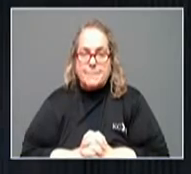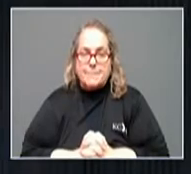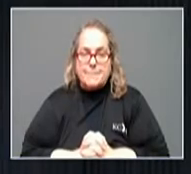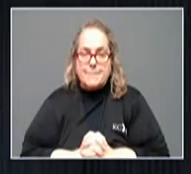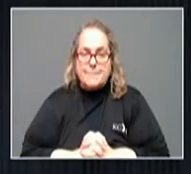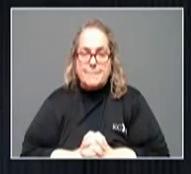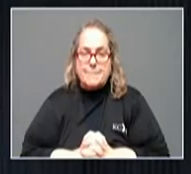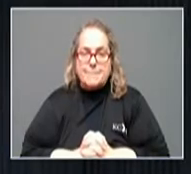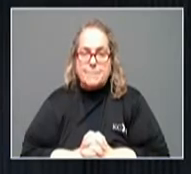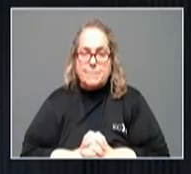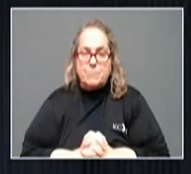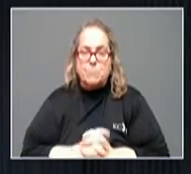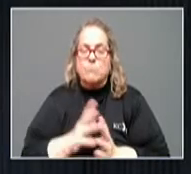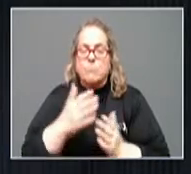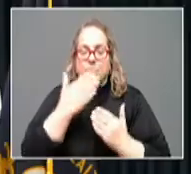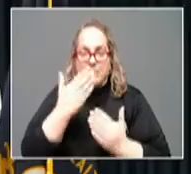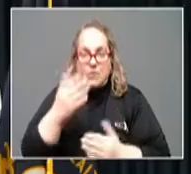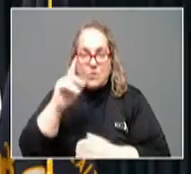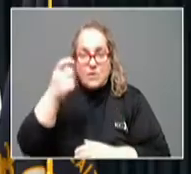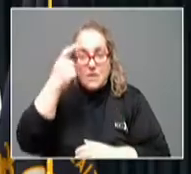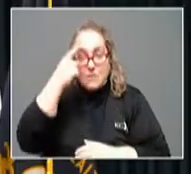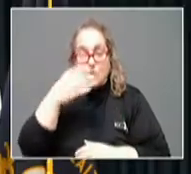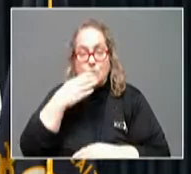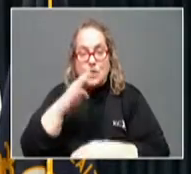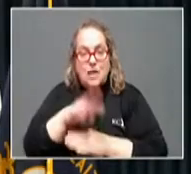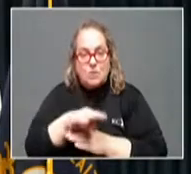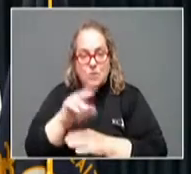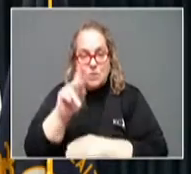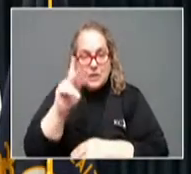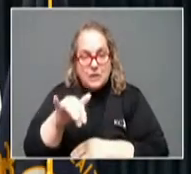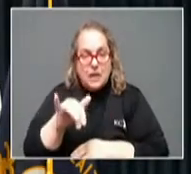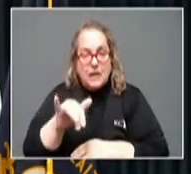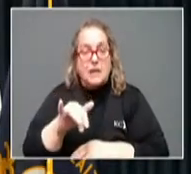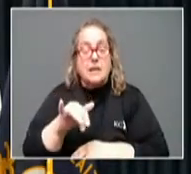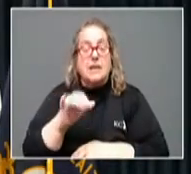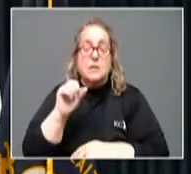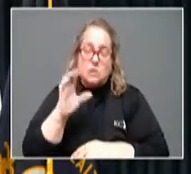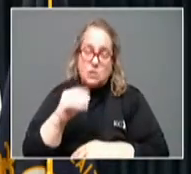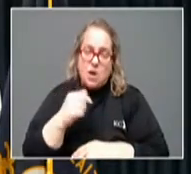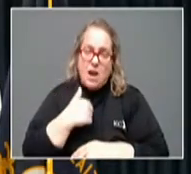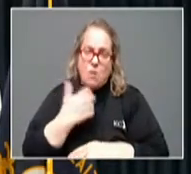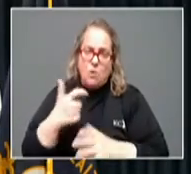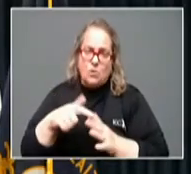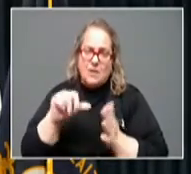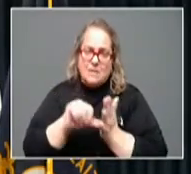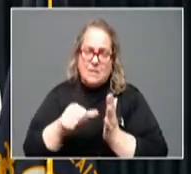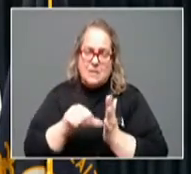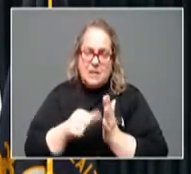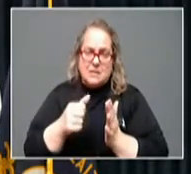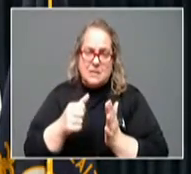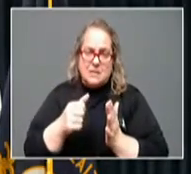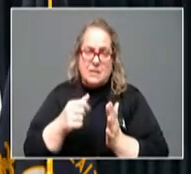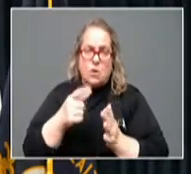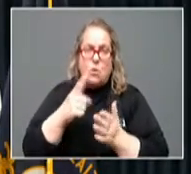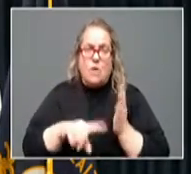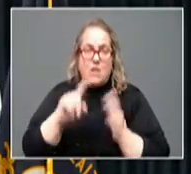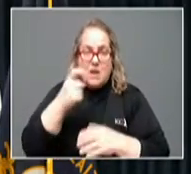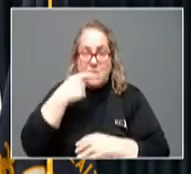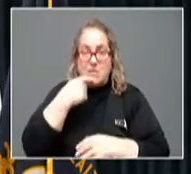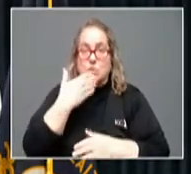Thank you. Governor bashir, Good afternoon Kentucky. Uh so I would just emphasize briefly, the Governor's good news. The cases continue to fall on the